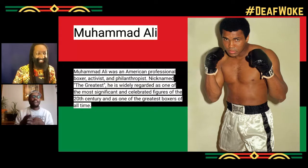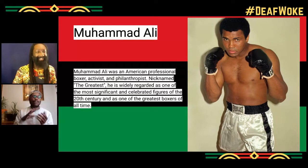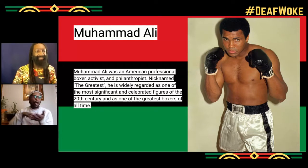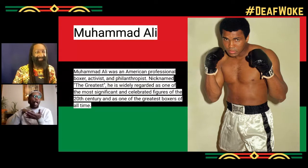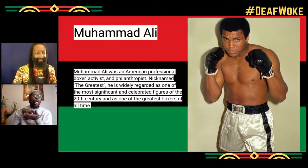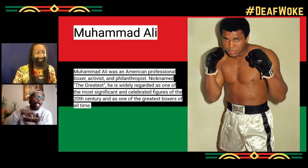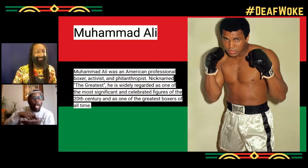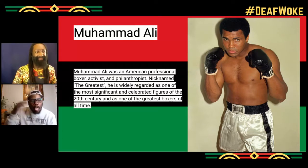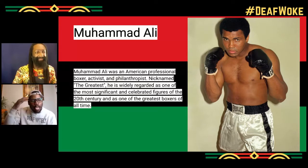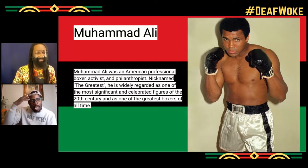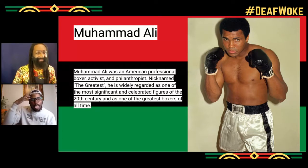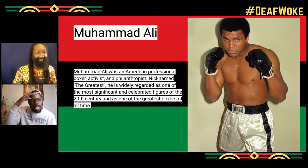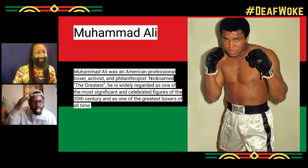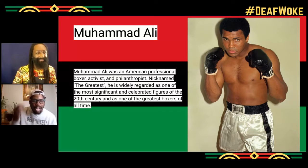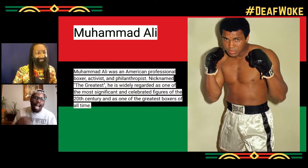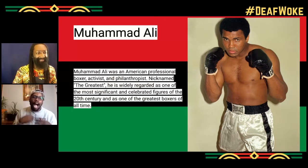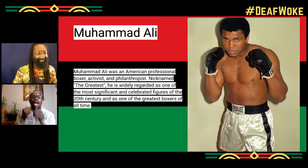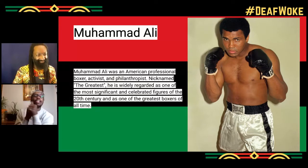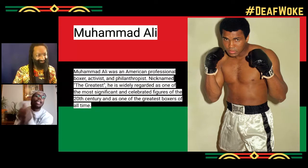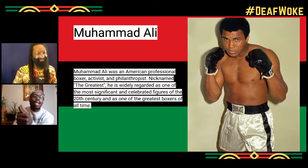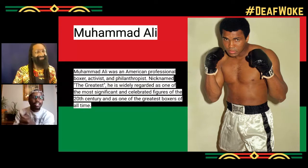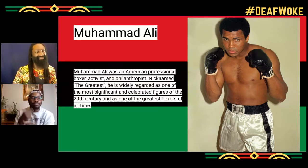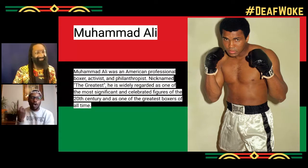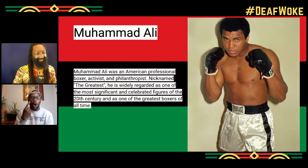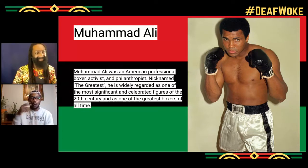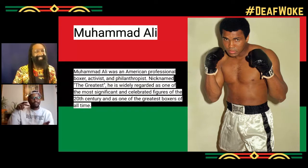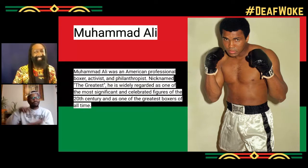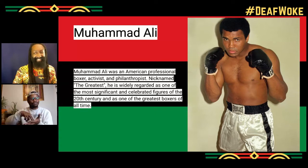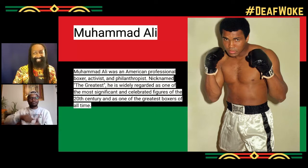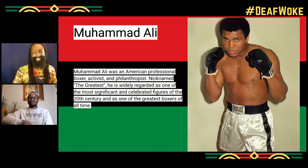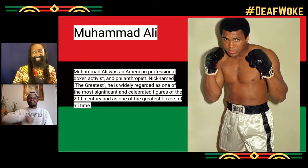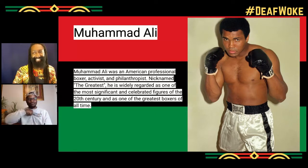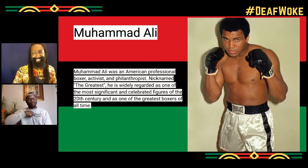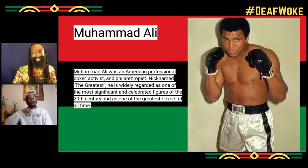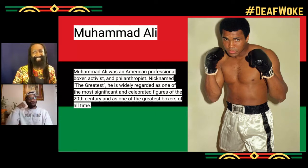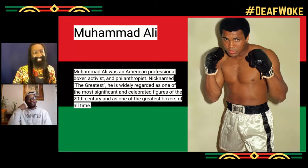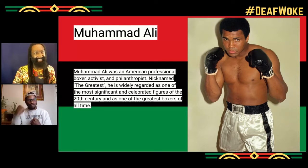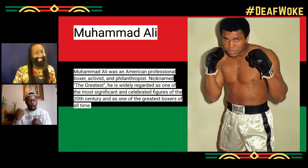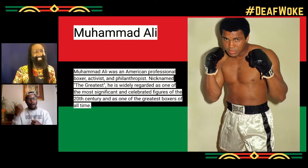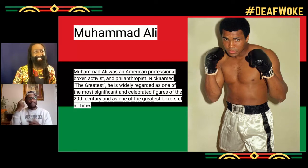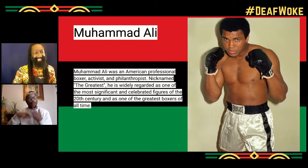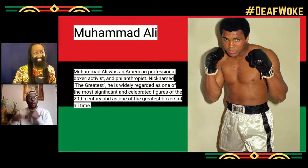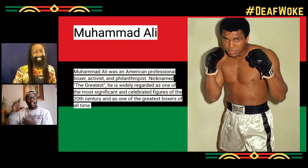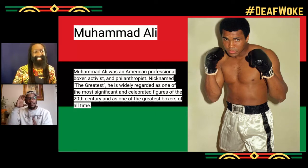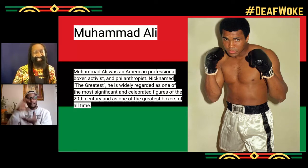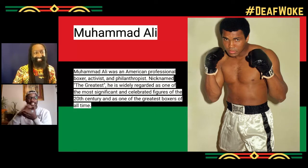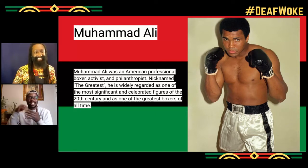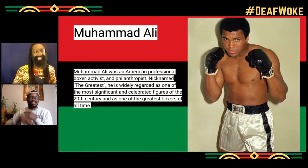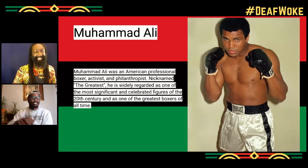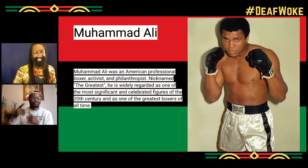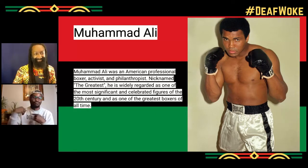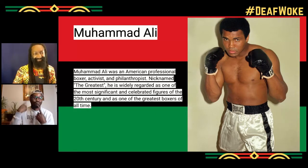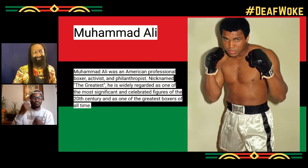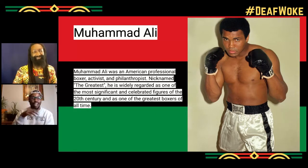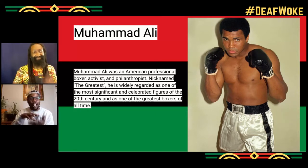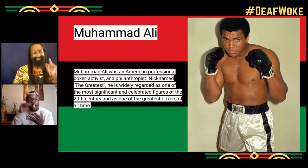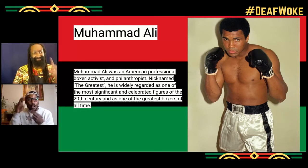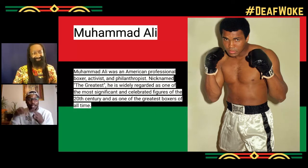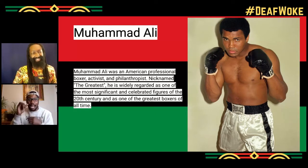you know, he stood up for what he believed in. You know, he didn't just give in, he didn't follow what was going on. He stood up, stood up strong with pride